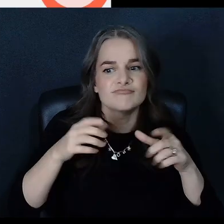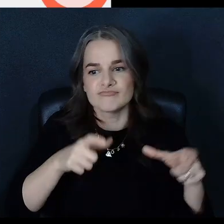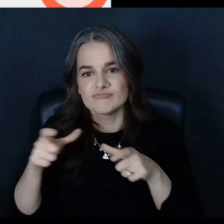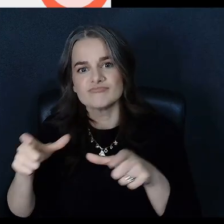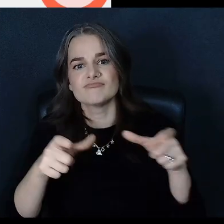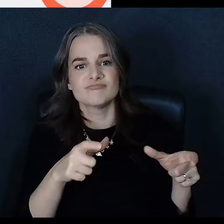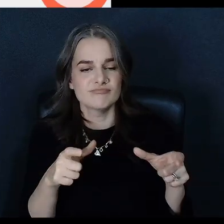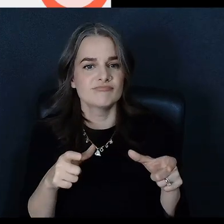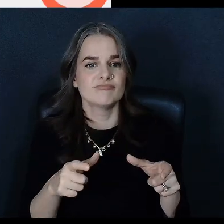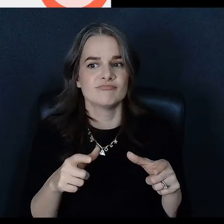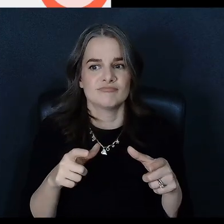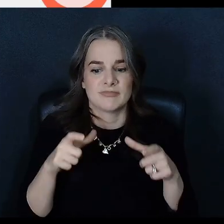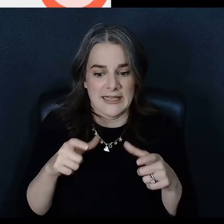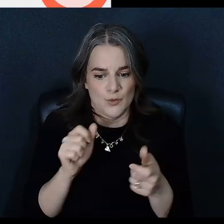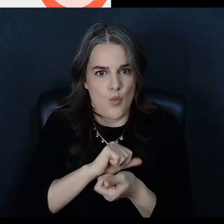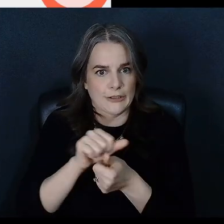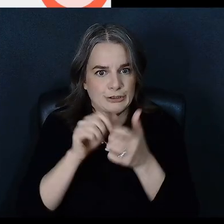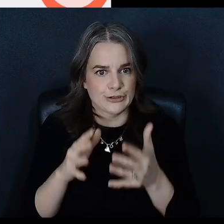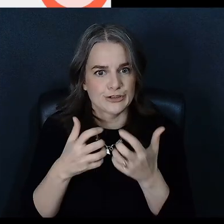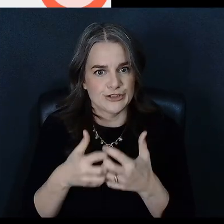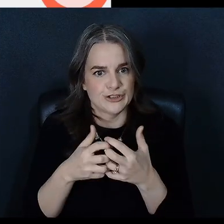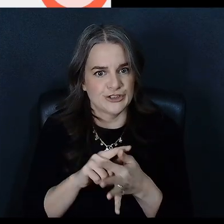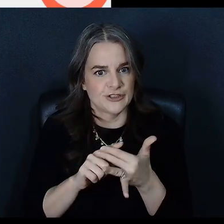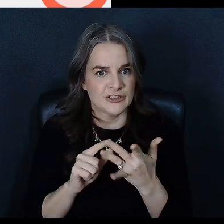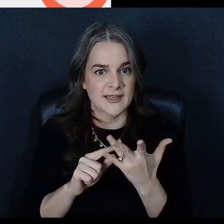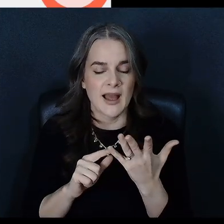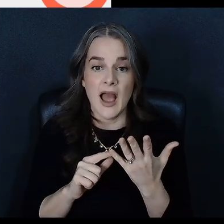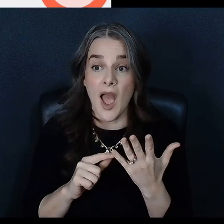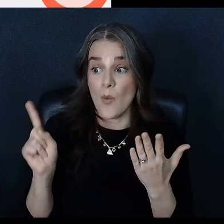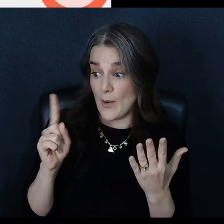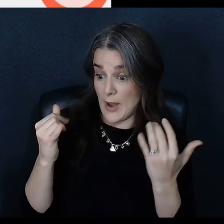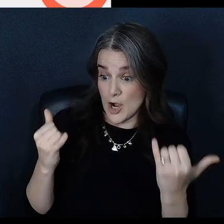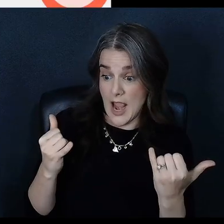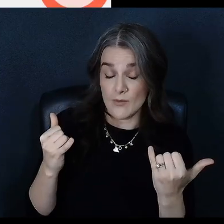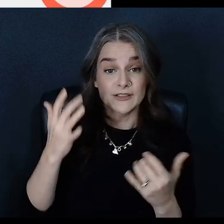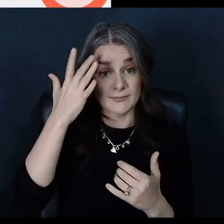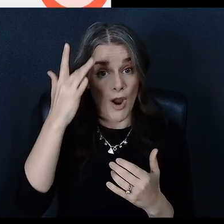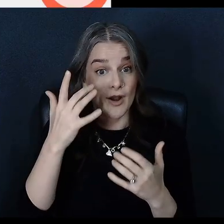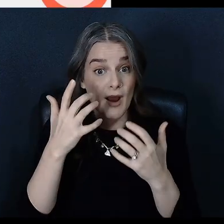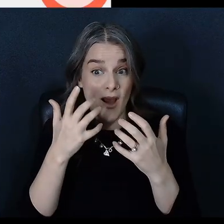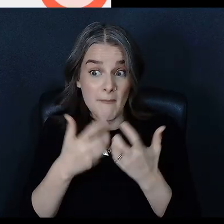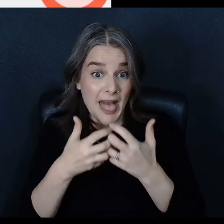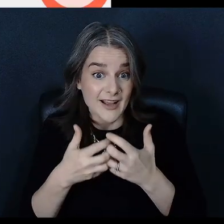If I had to guess, I think our smart appliances usage is much higher up this list now.